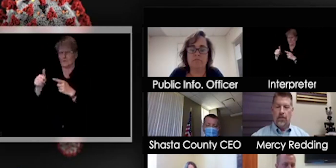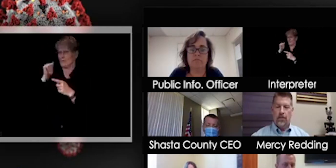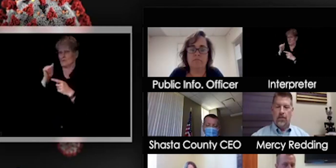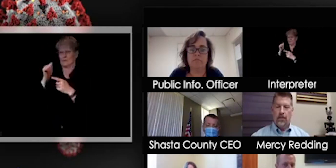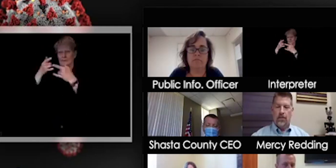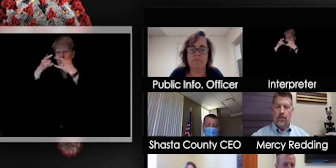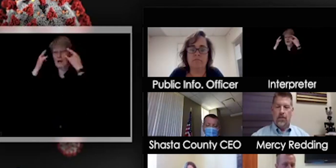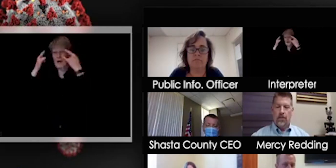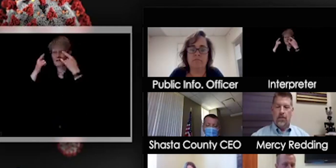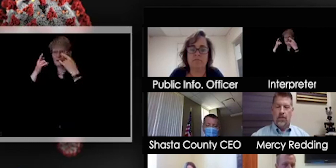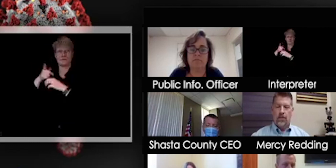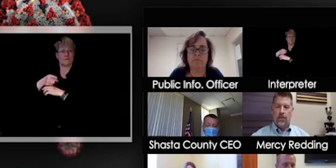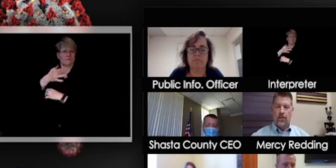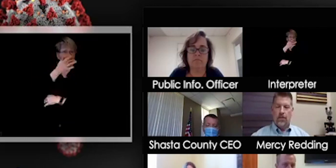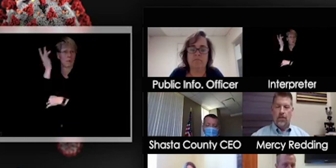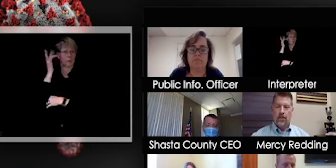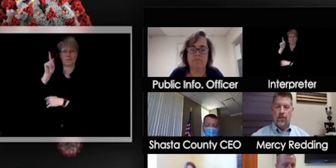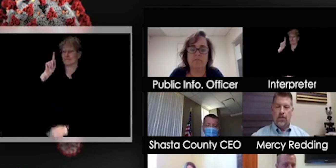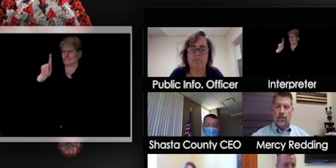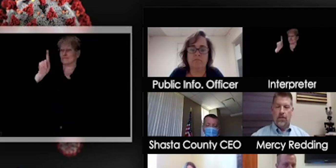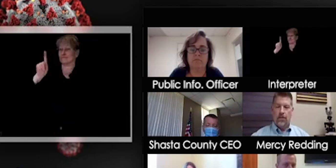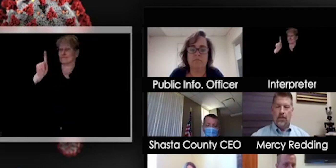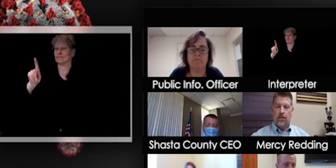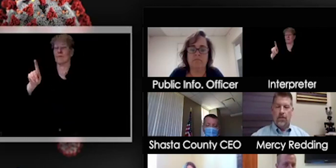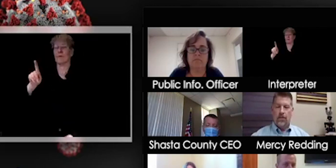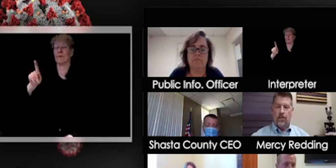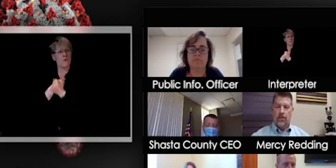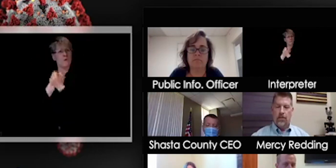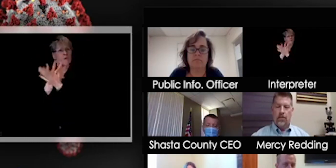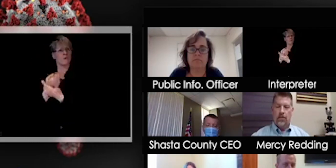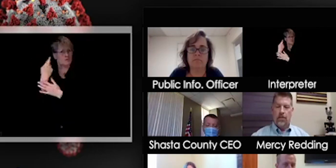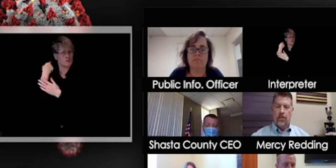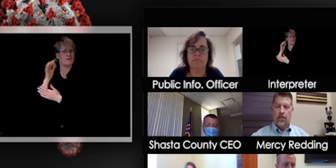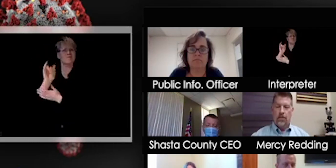having transmission occur in that setting. We know that things can get worse. We know